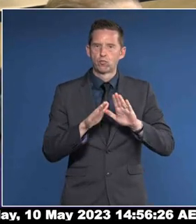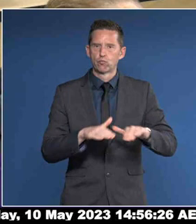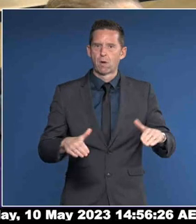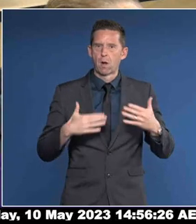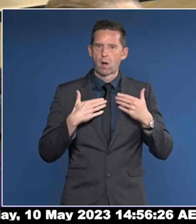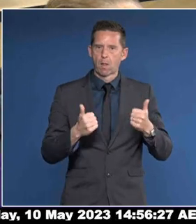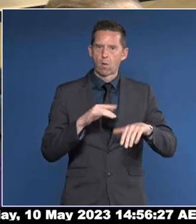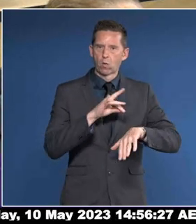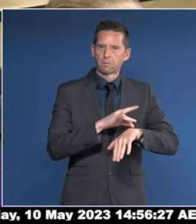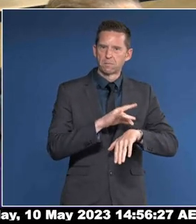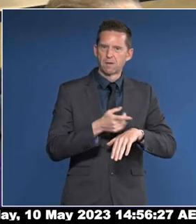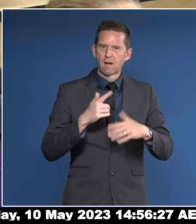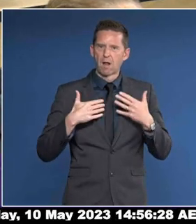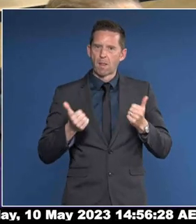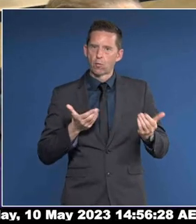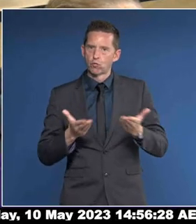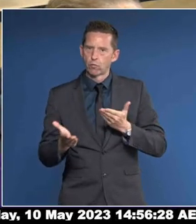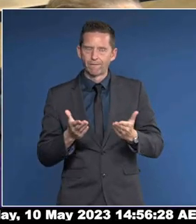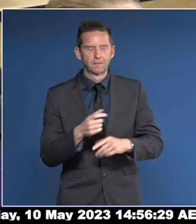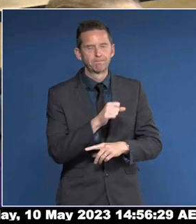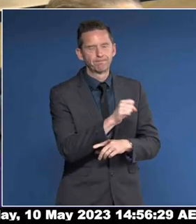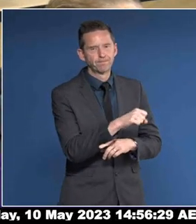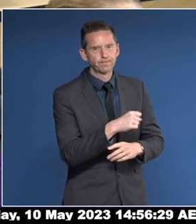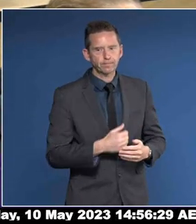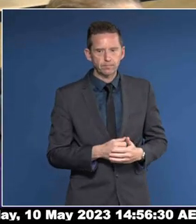That's correct. MS MAHONY: You provided a statement for this Royal